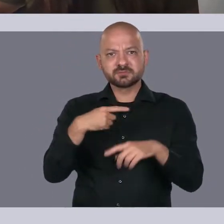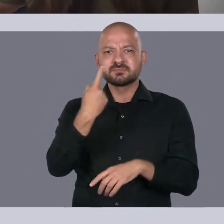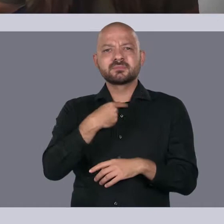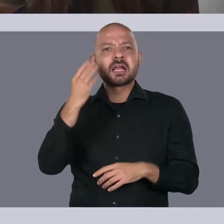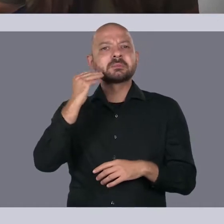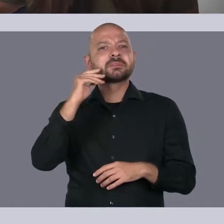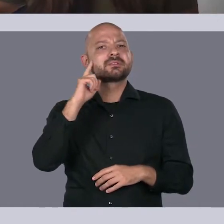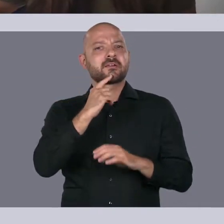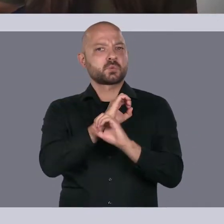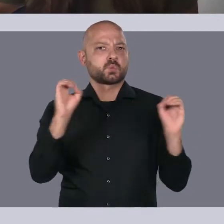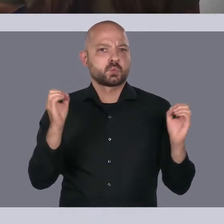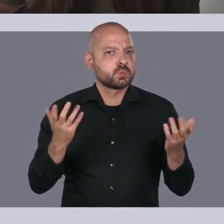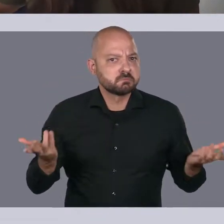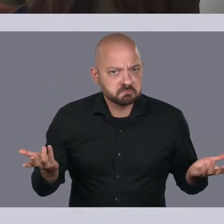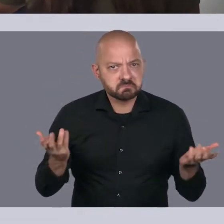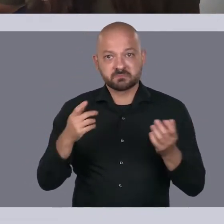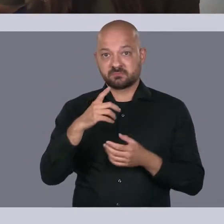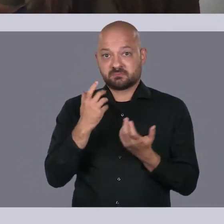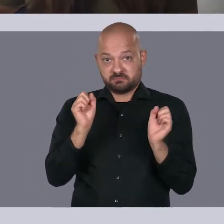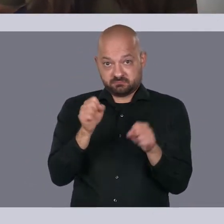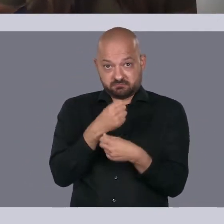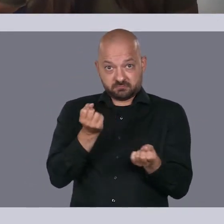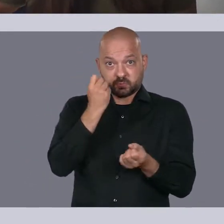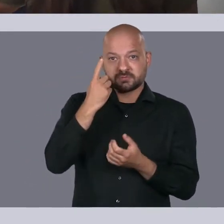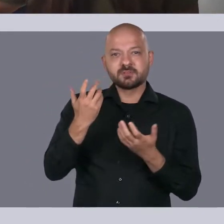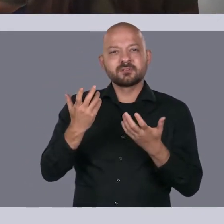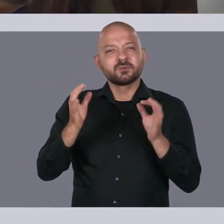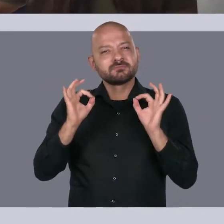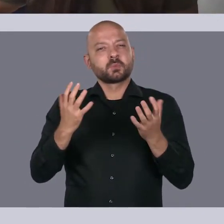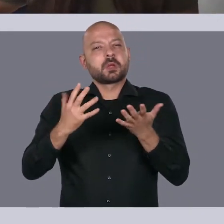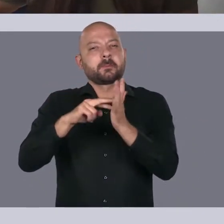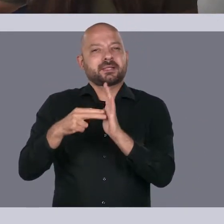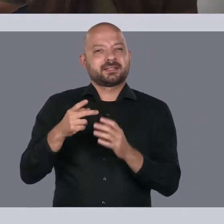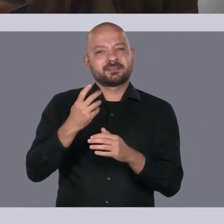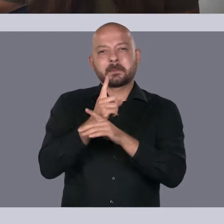to be a native signer and must therefore integrate and communicate directly with the target group.